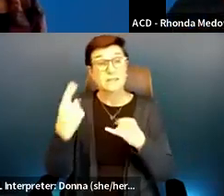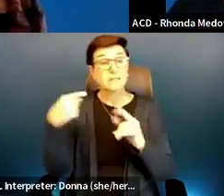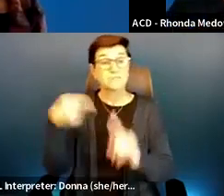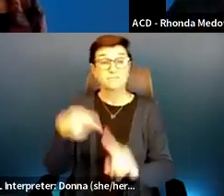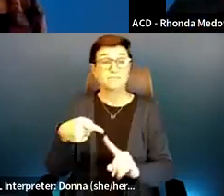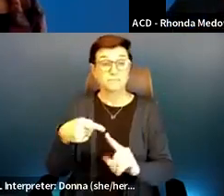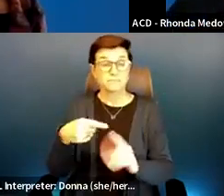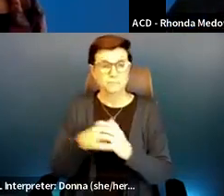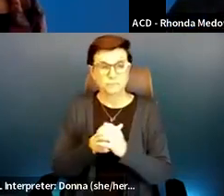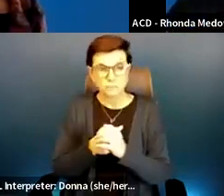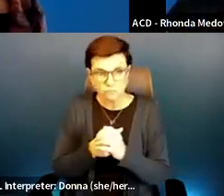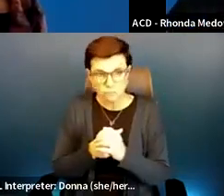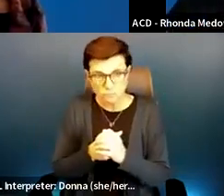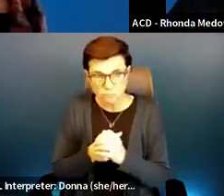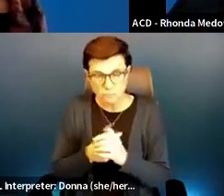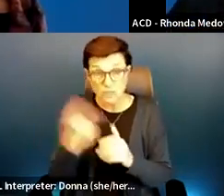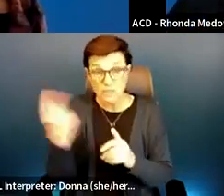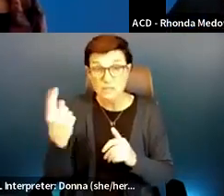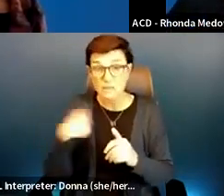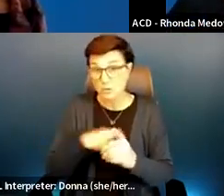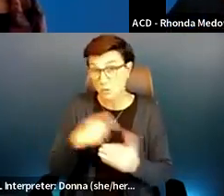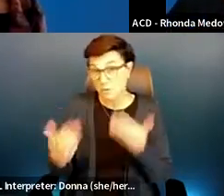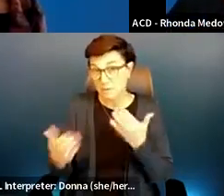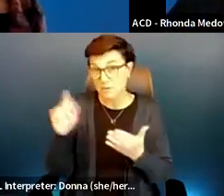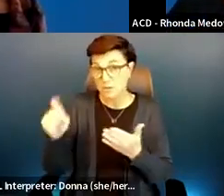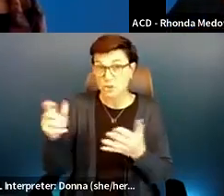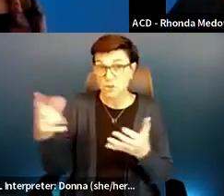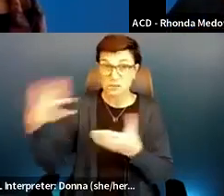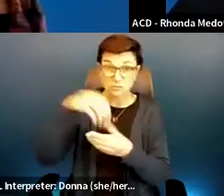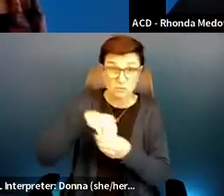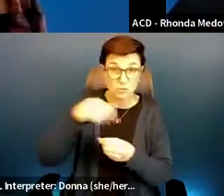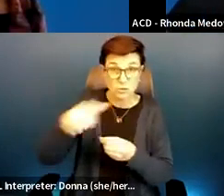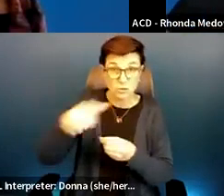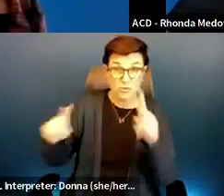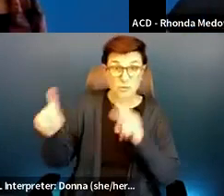that we should bring a couple other people into the conversation on, has to do with the separation